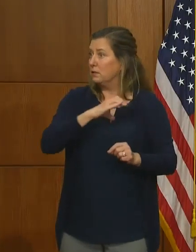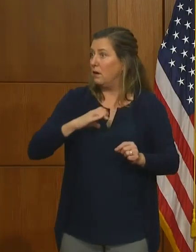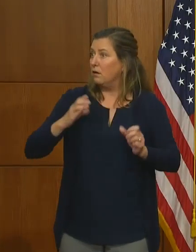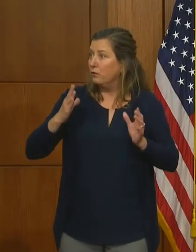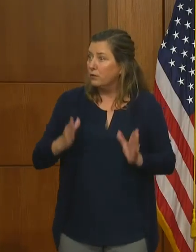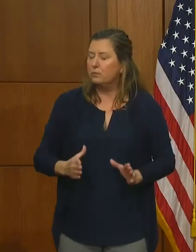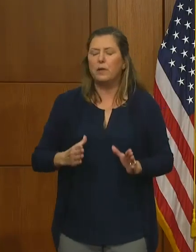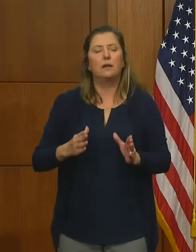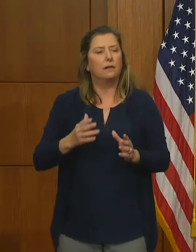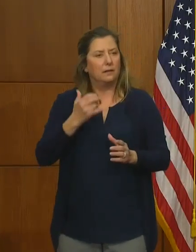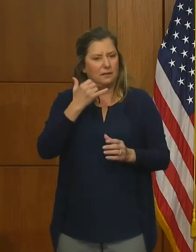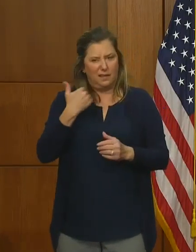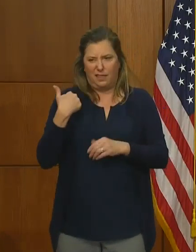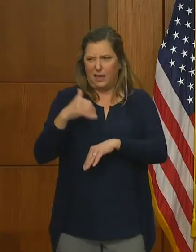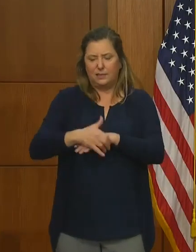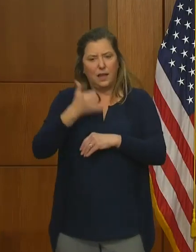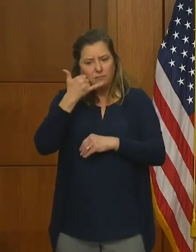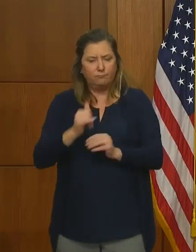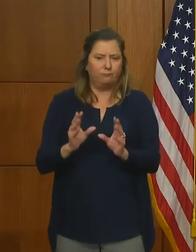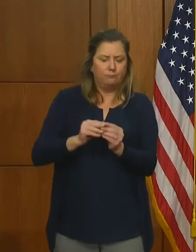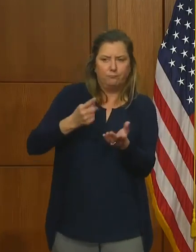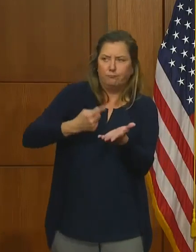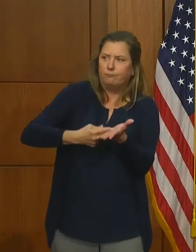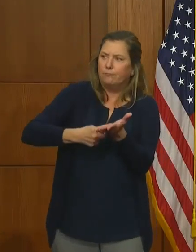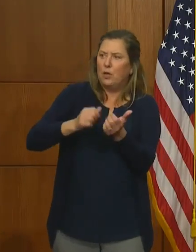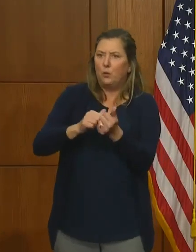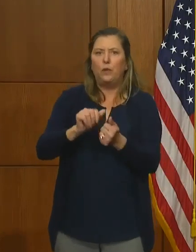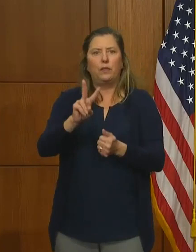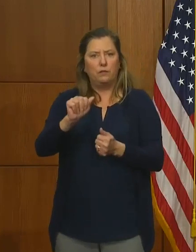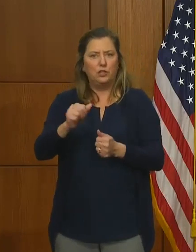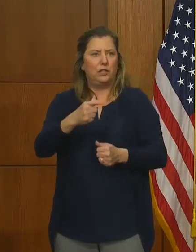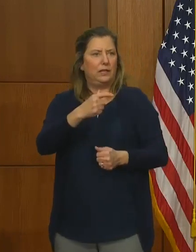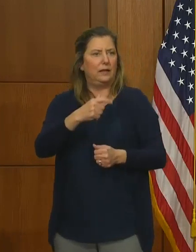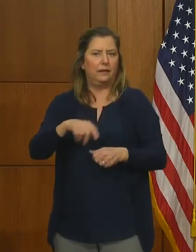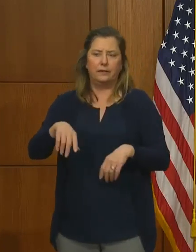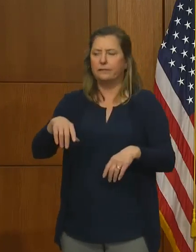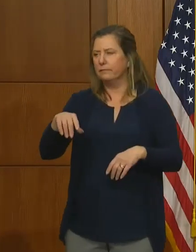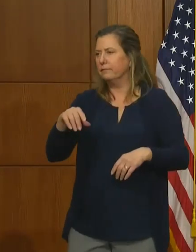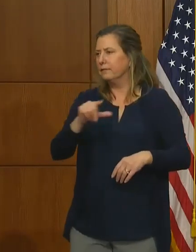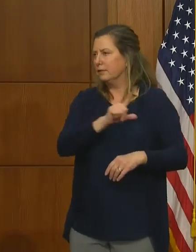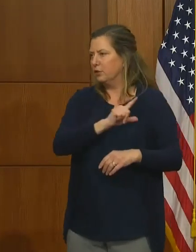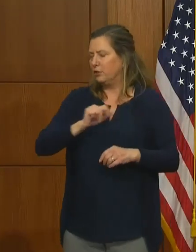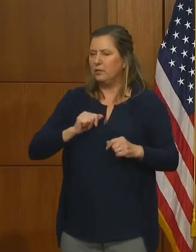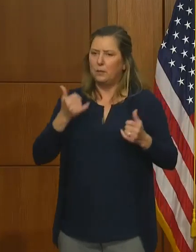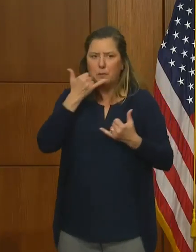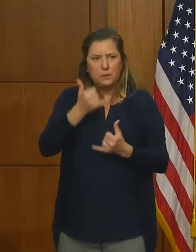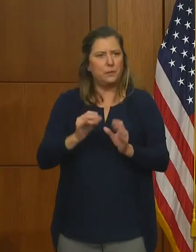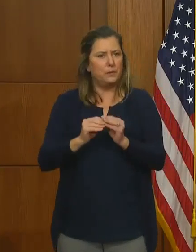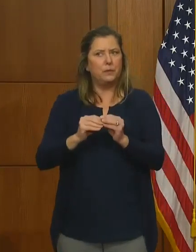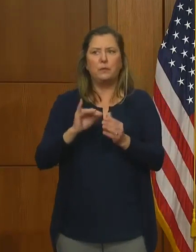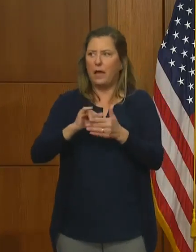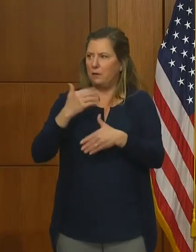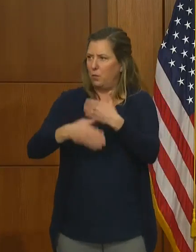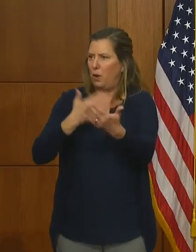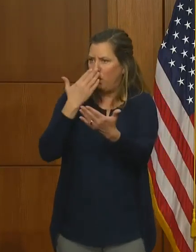AREA- AND ALSO OUR OUR CONGRESSMEN- WE HAD A PHONE CALL LAST NIGHT WITH WITH ALL